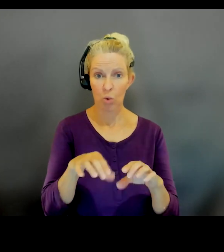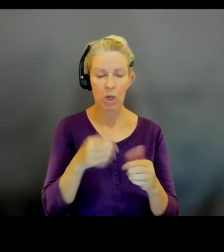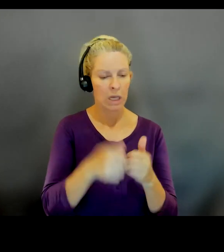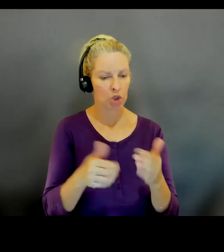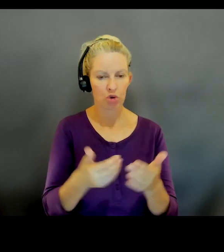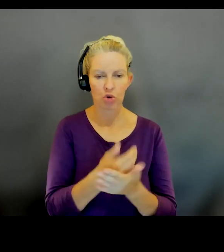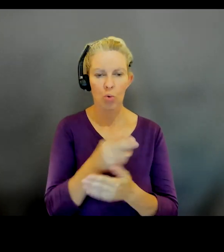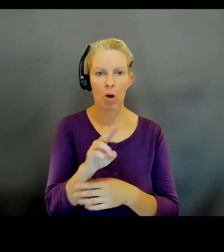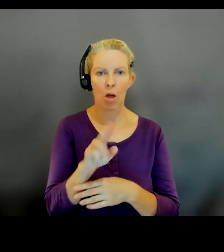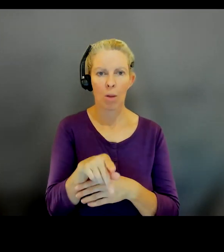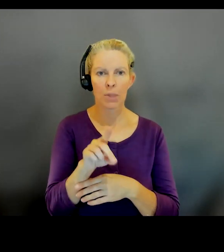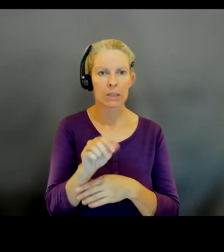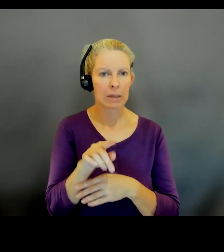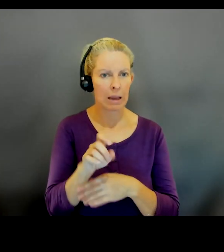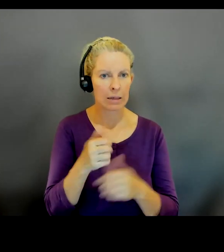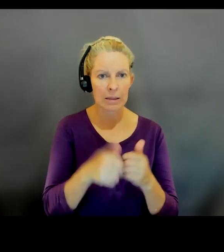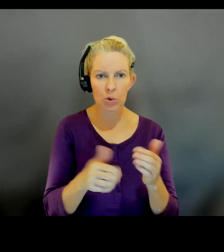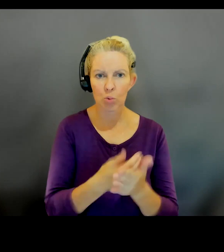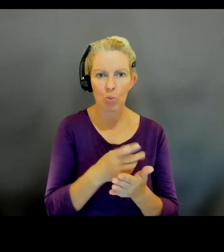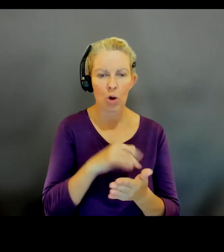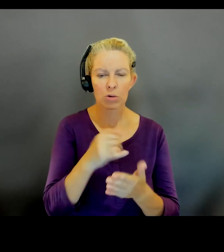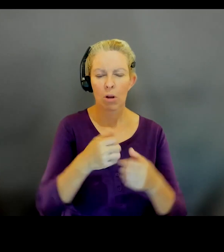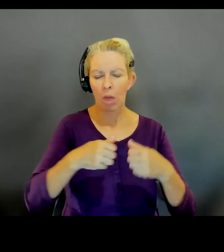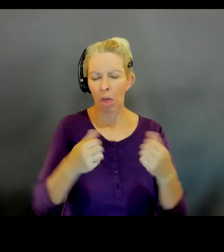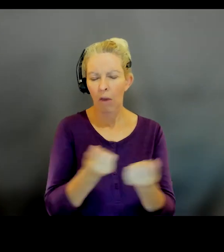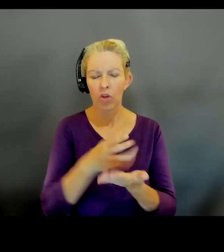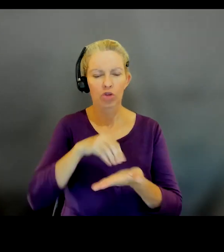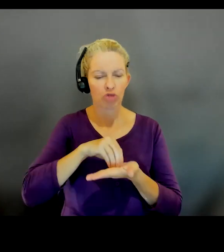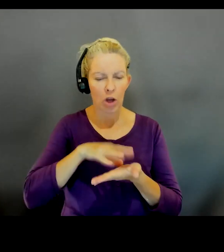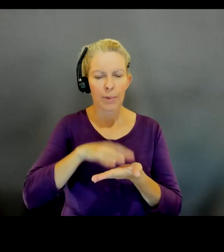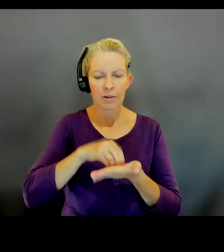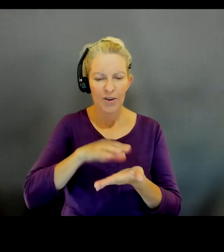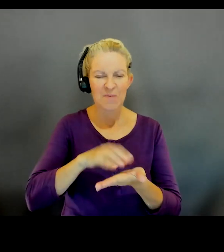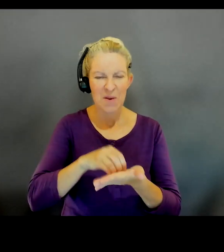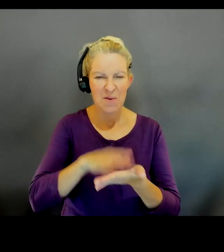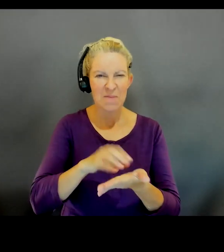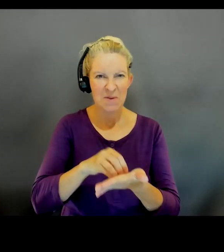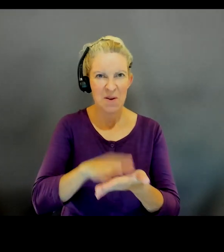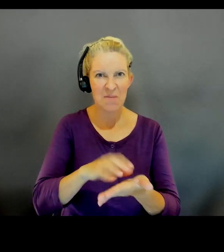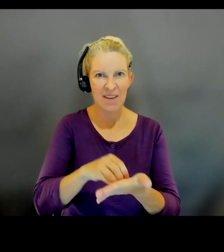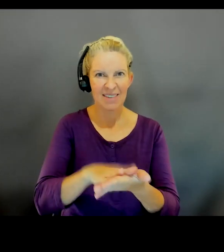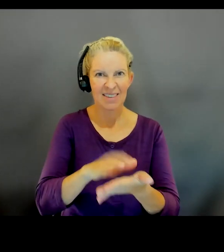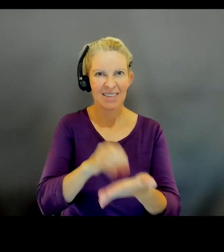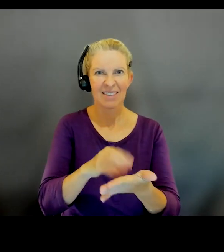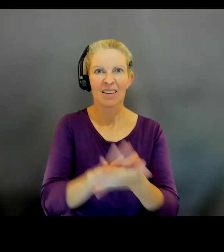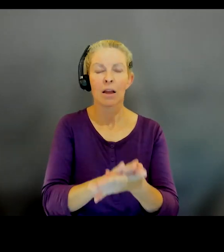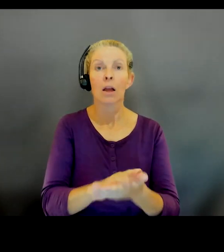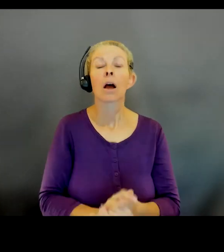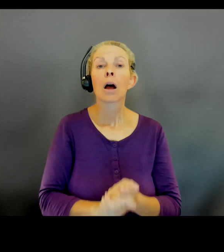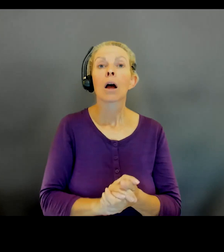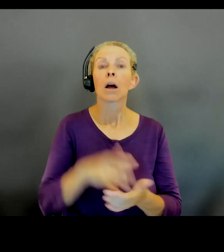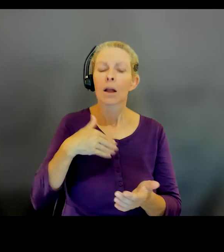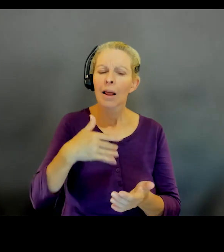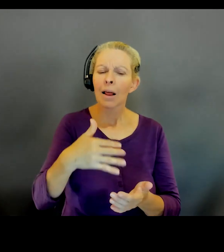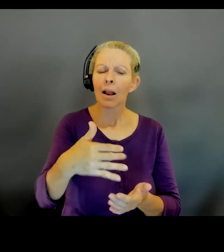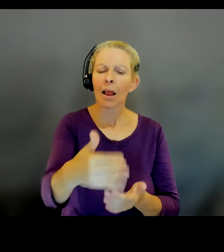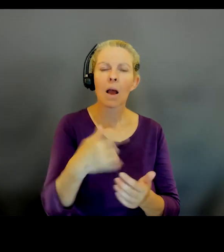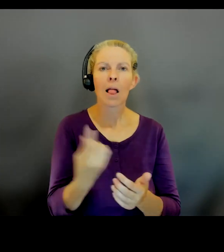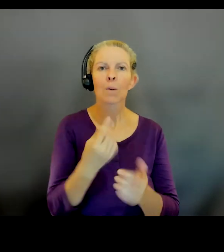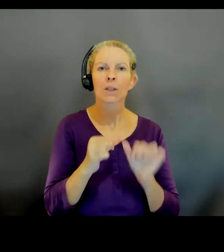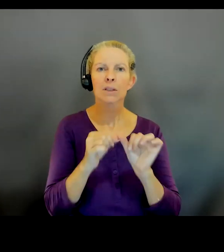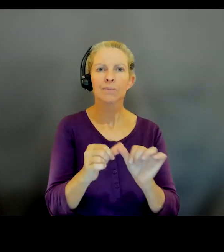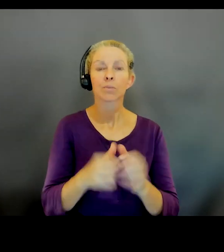everything. This is particularly important in case someone tries to bring an illegal action